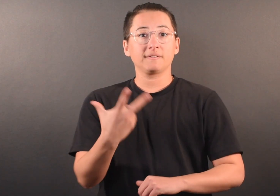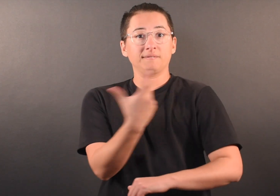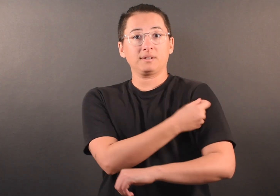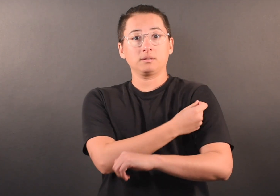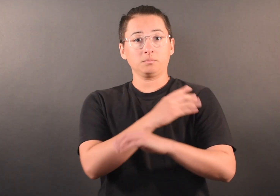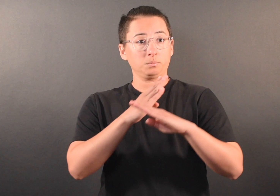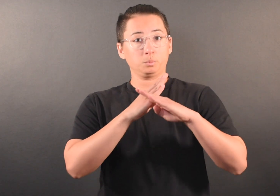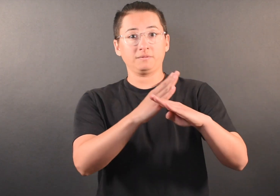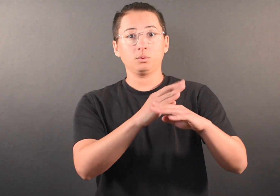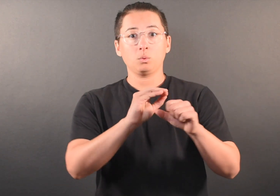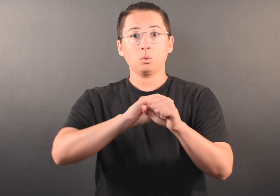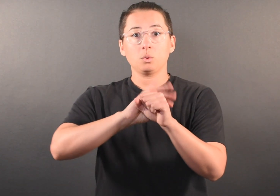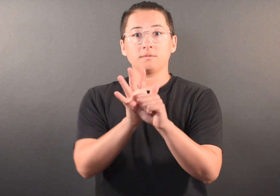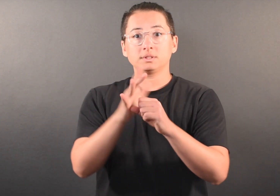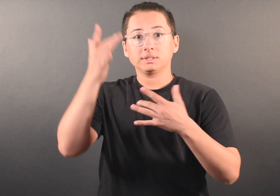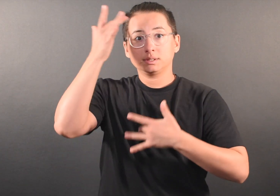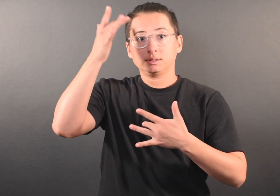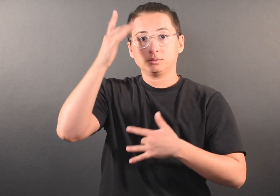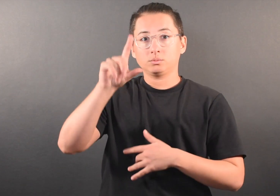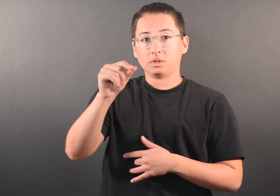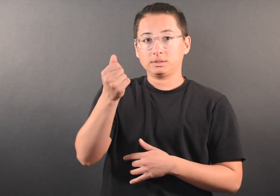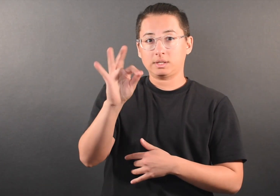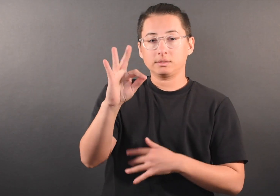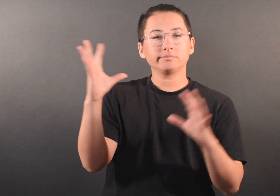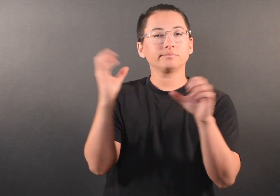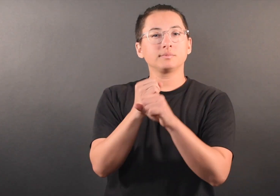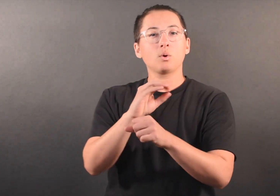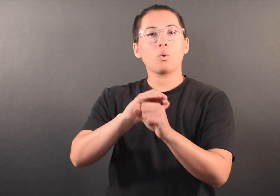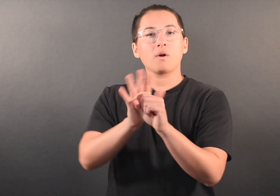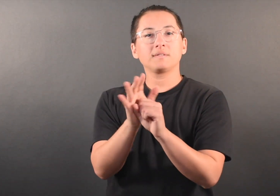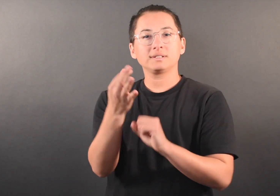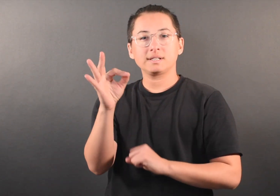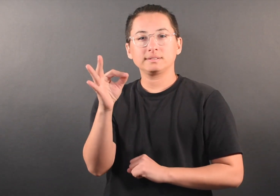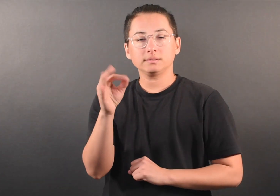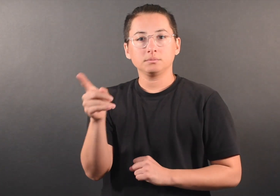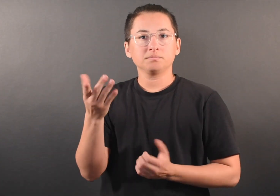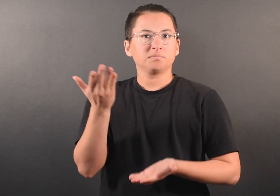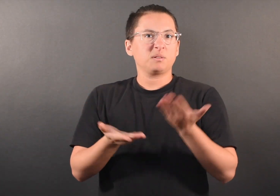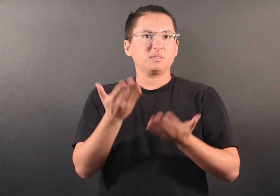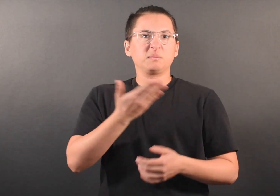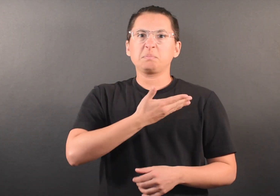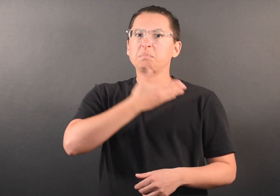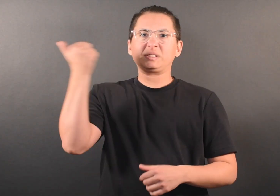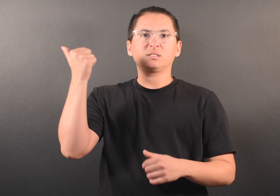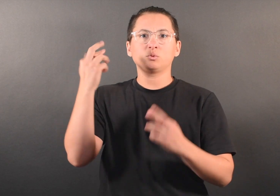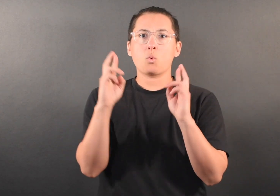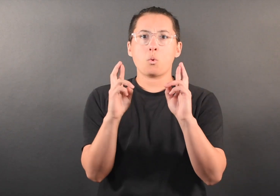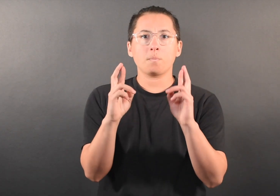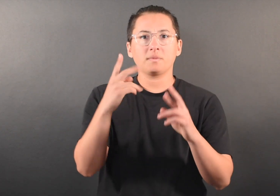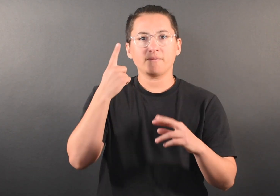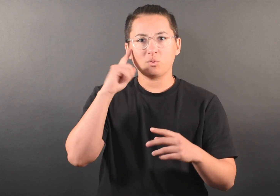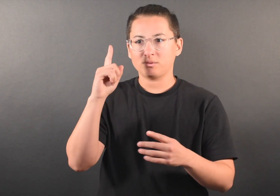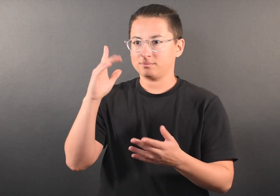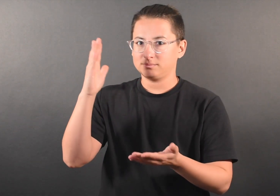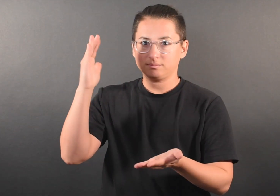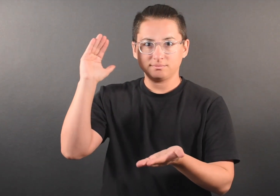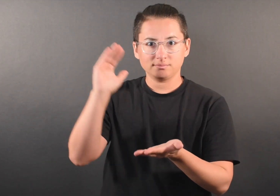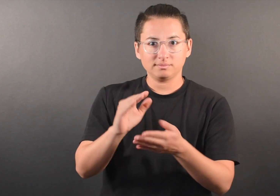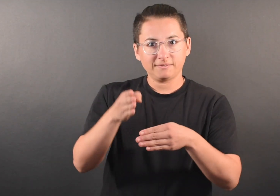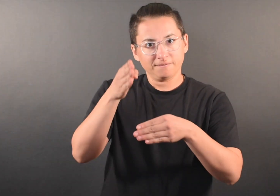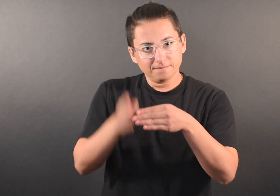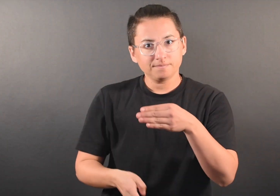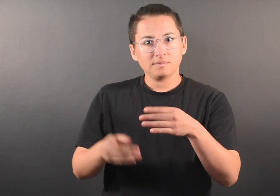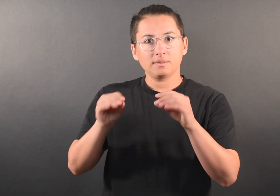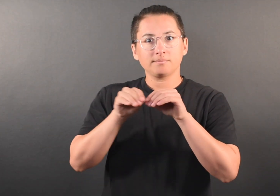A vaccine to prevent coronavirus disease 2019 (COVID-19) is perhaps the best hope for ending the